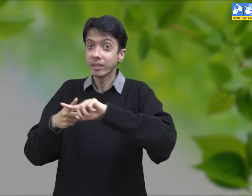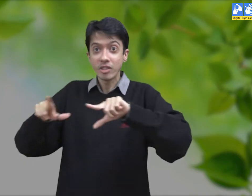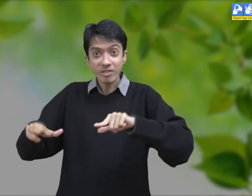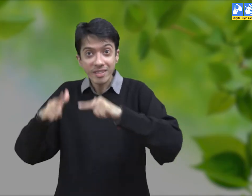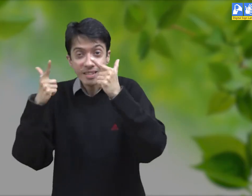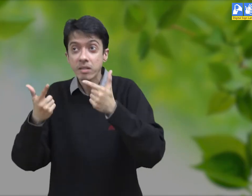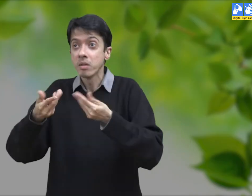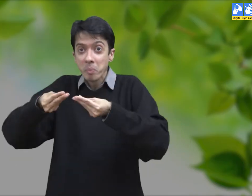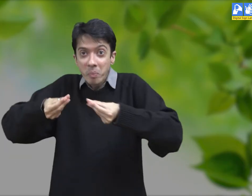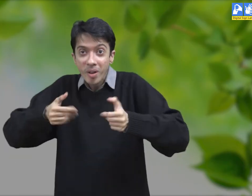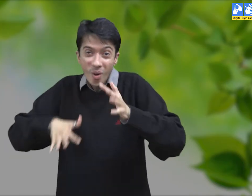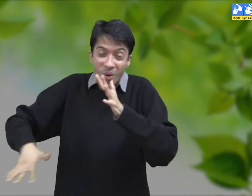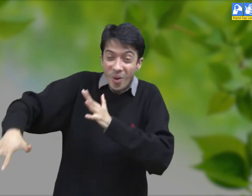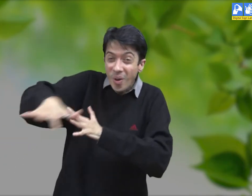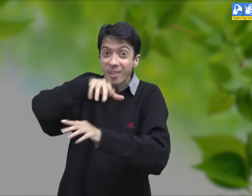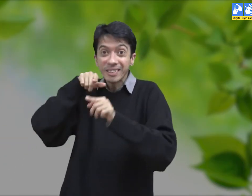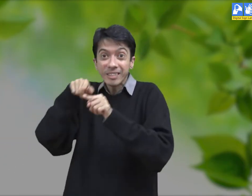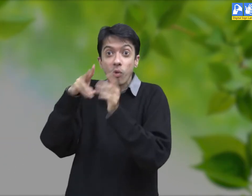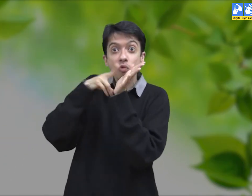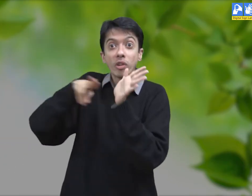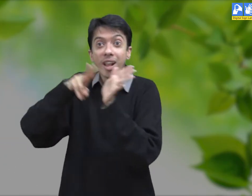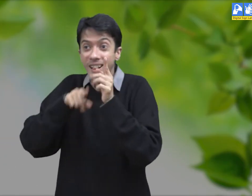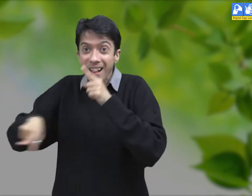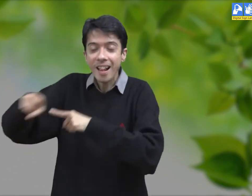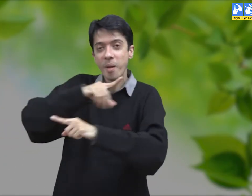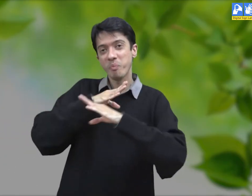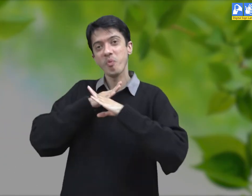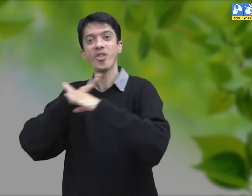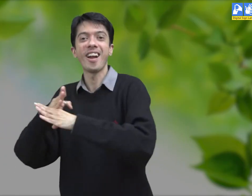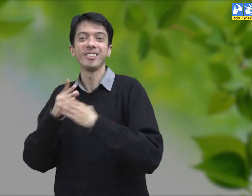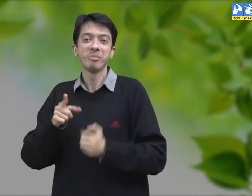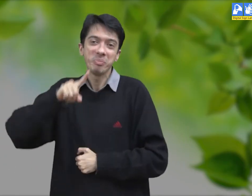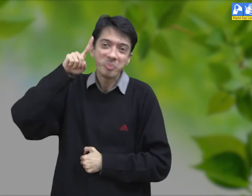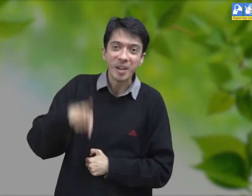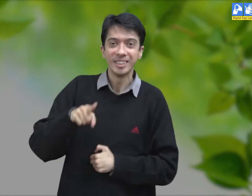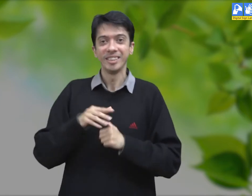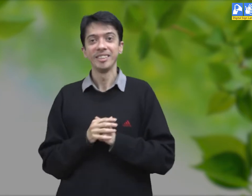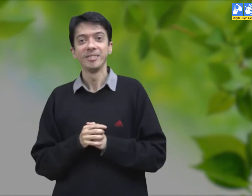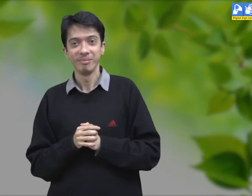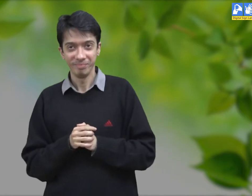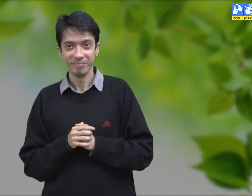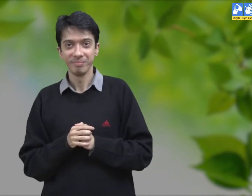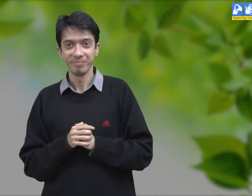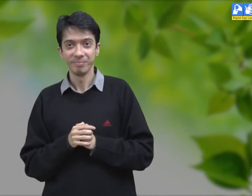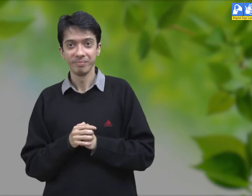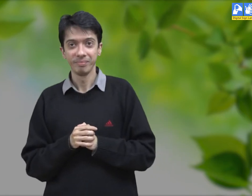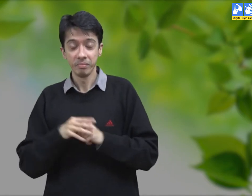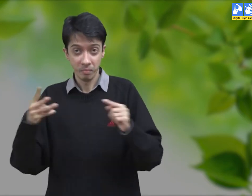and the environment which includes animals, plants, and other natural resources. We must protect them.